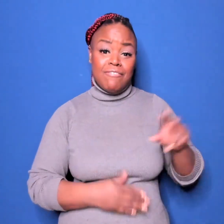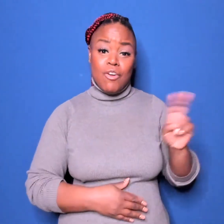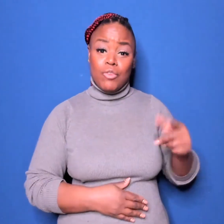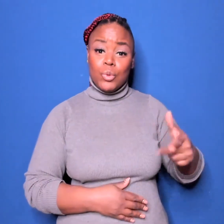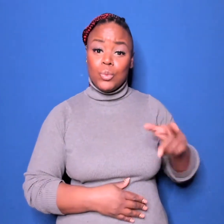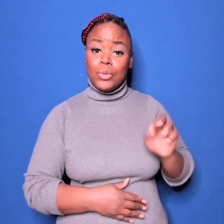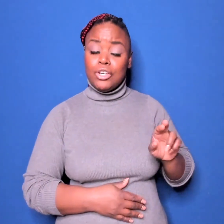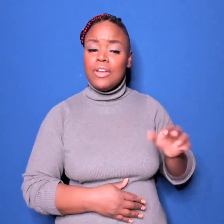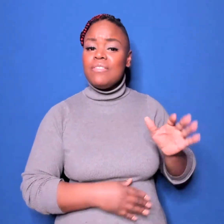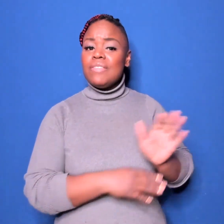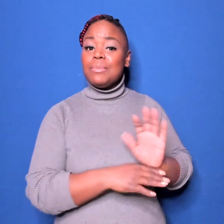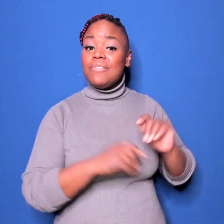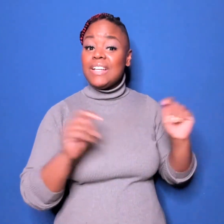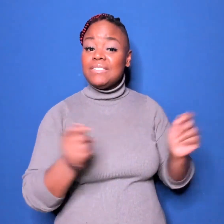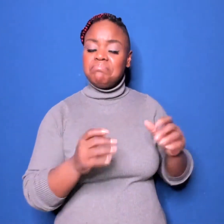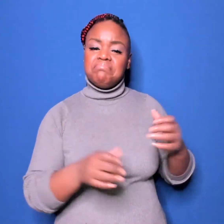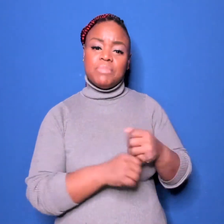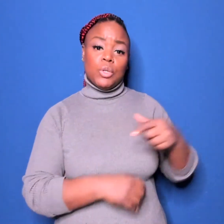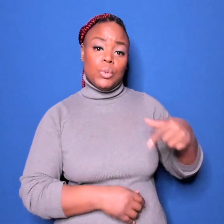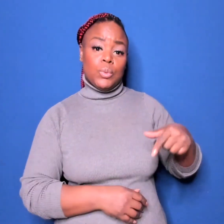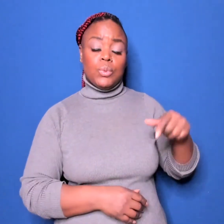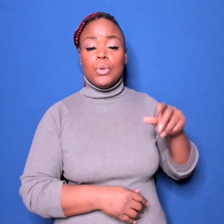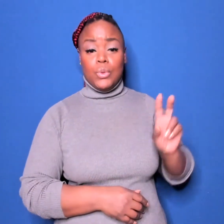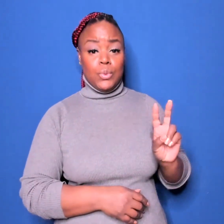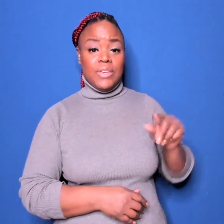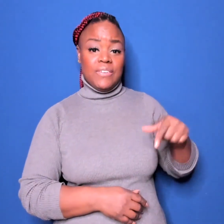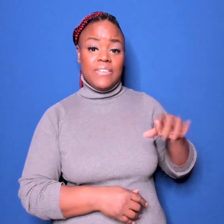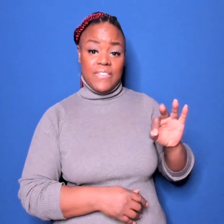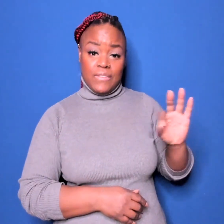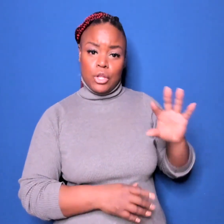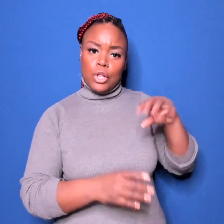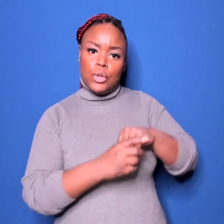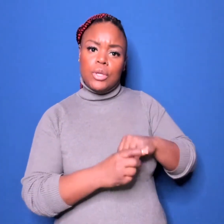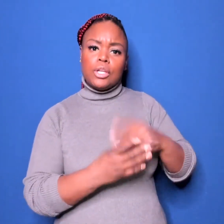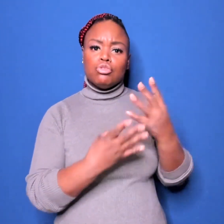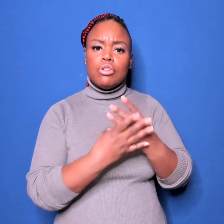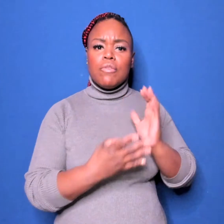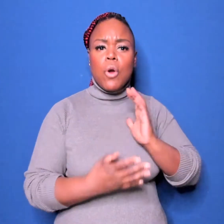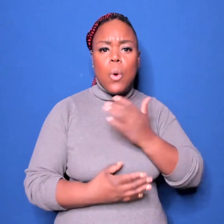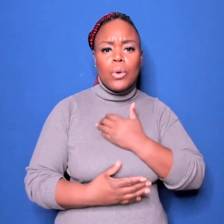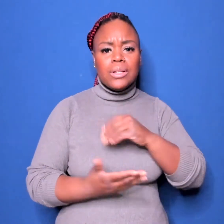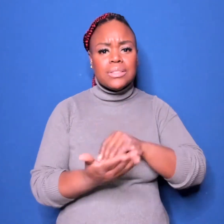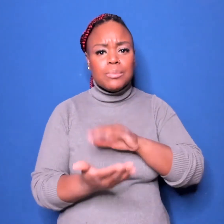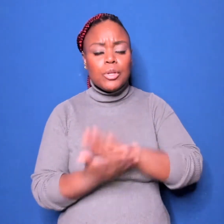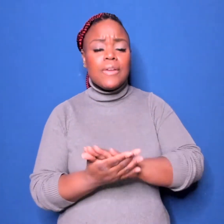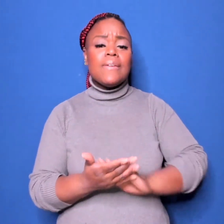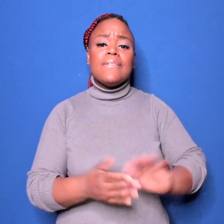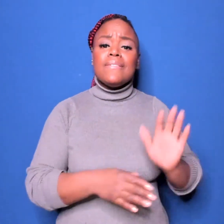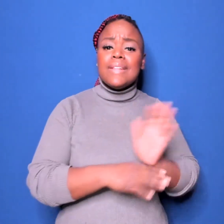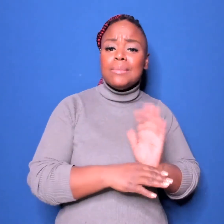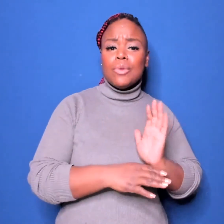for the Vancouver Queer Film Festival (VQFF), including a screening of our documentary film